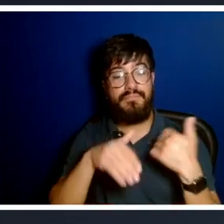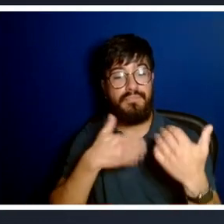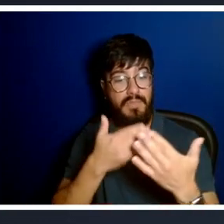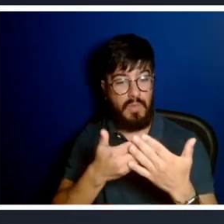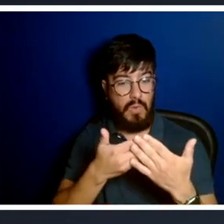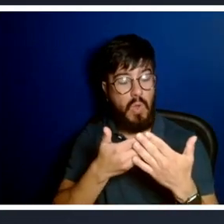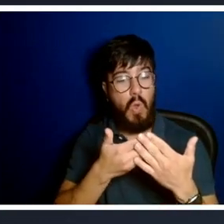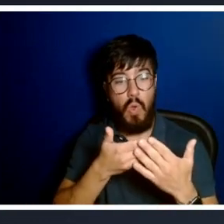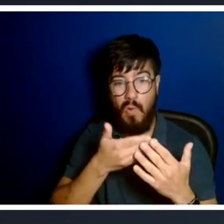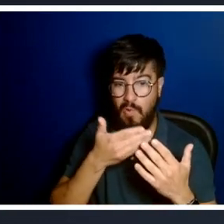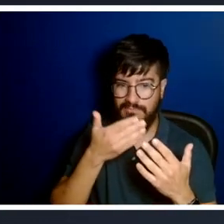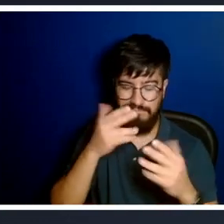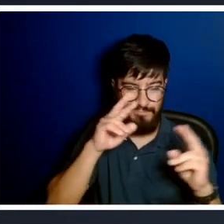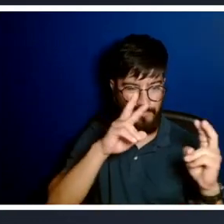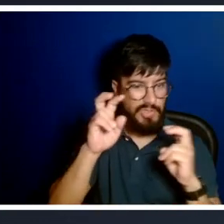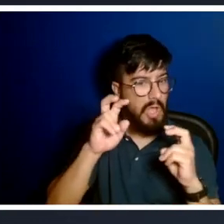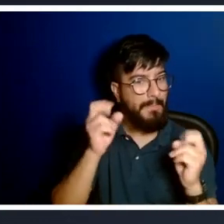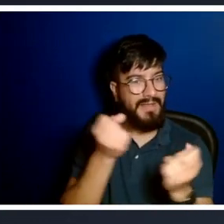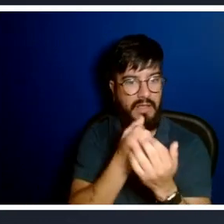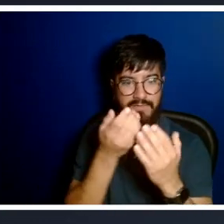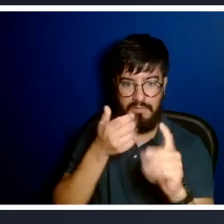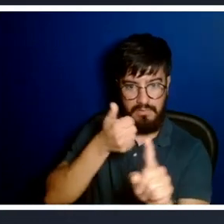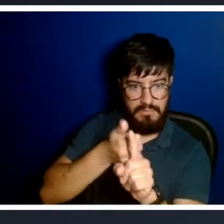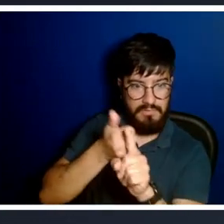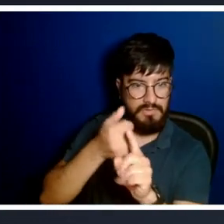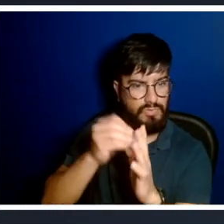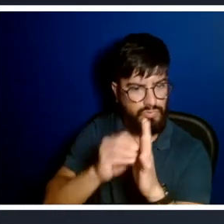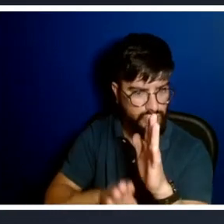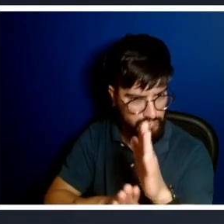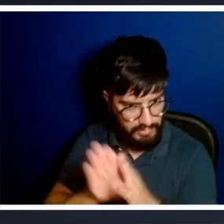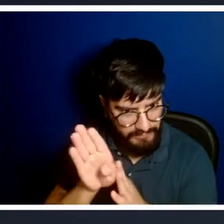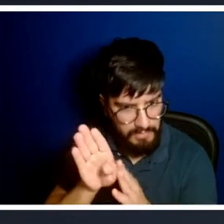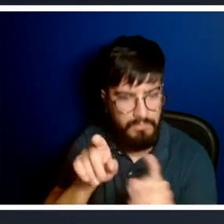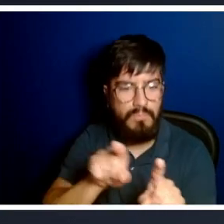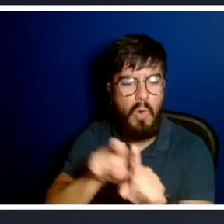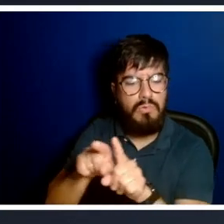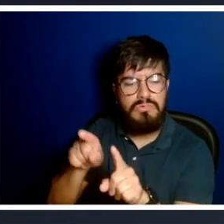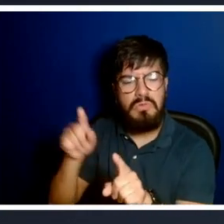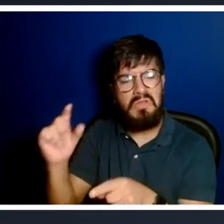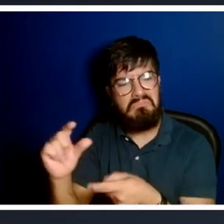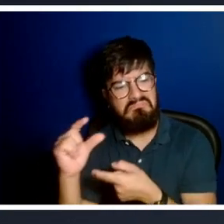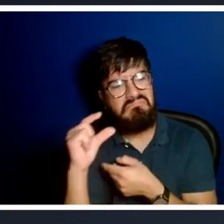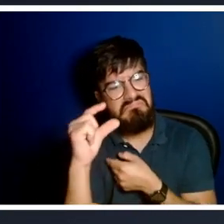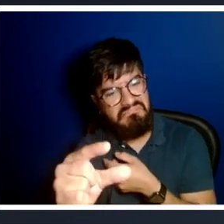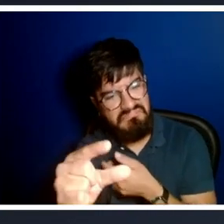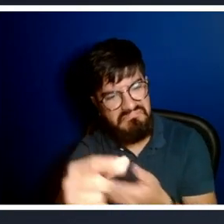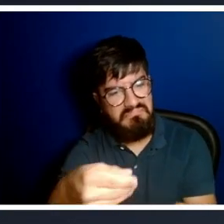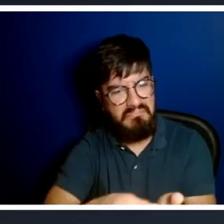able to give them a small stipend to implement those projects or to buy supplies, you know,